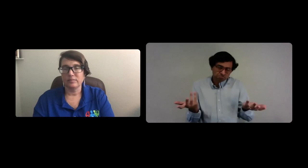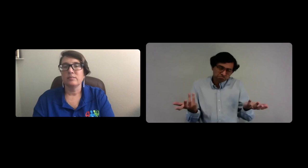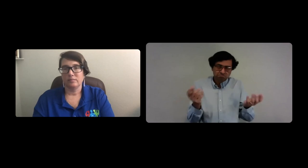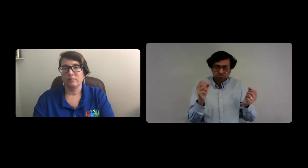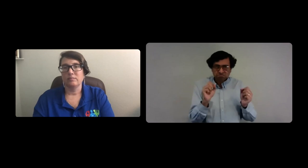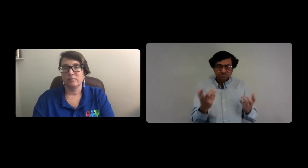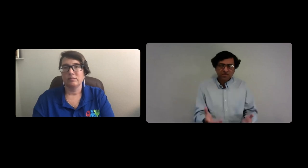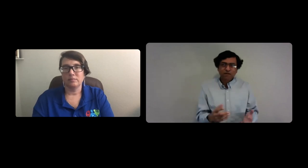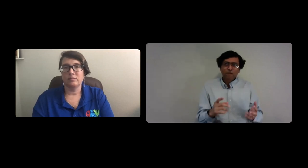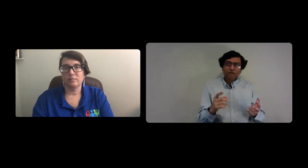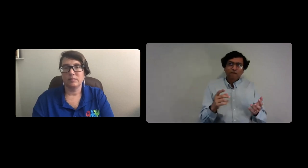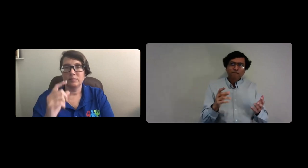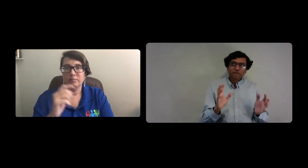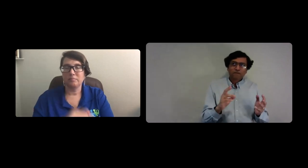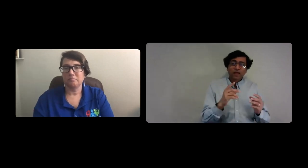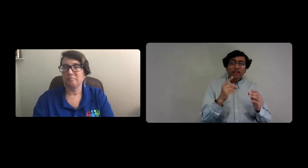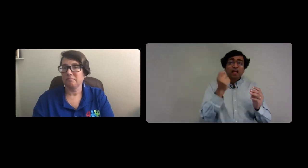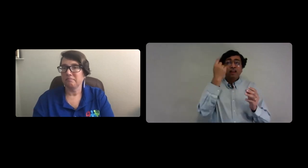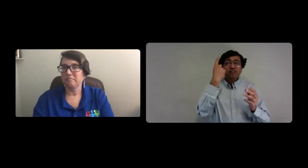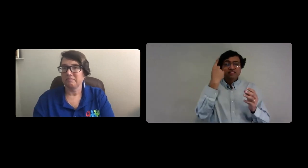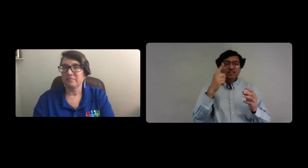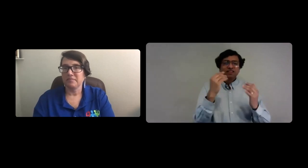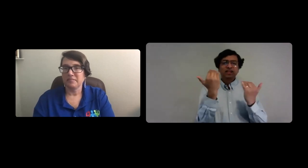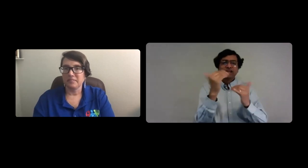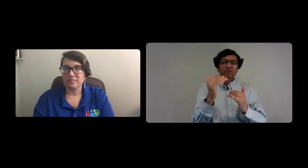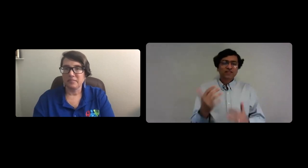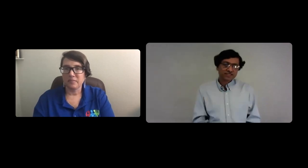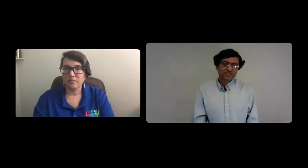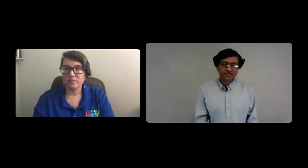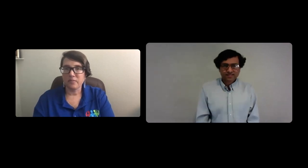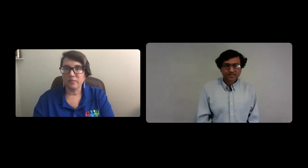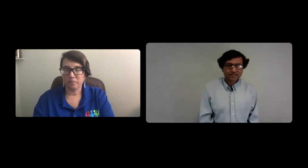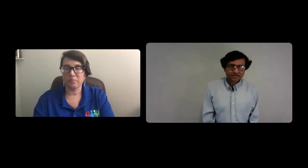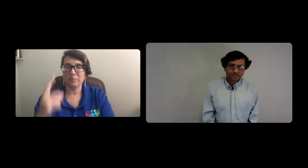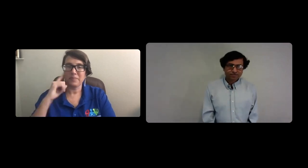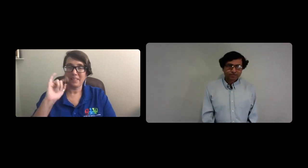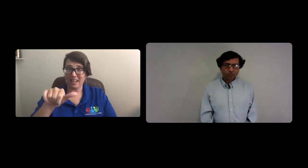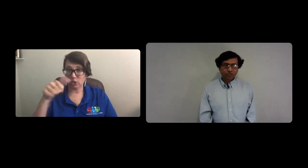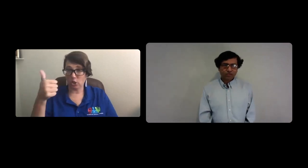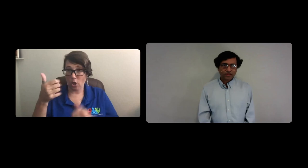for words and phrases that might be misunderstood. As I said, I'm not the expert, but that it is